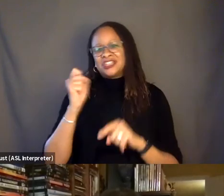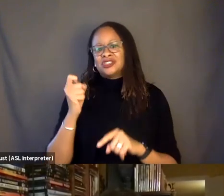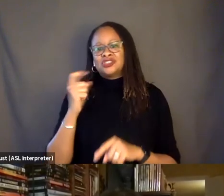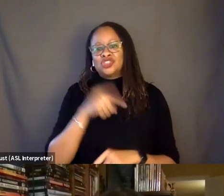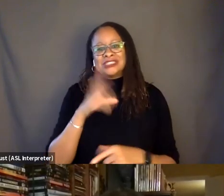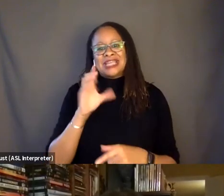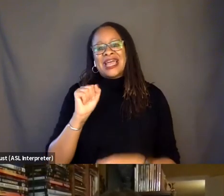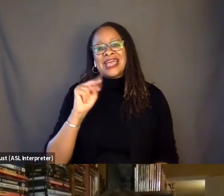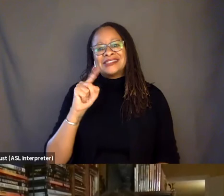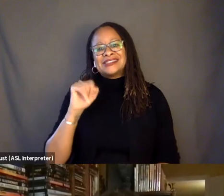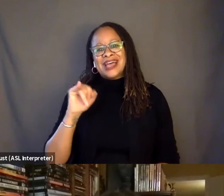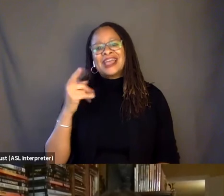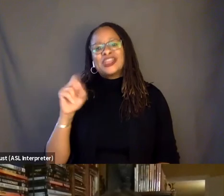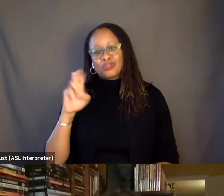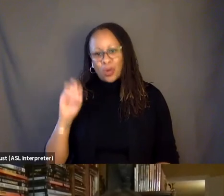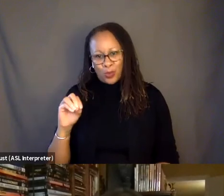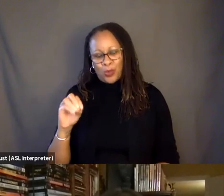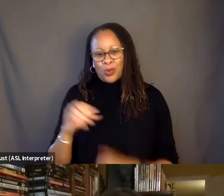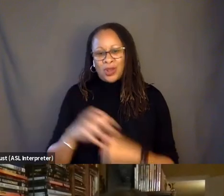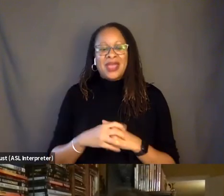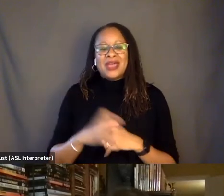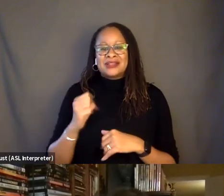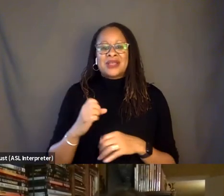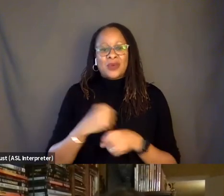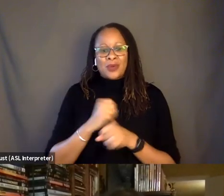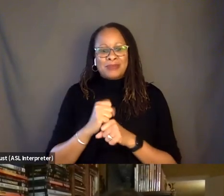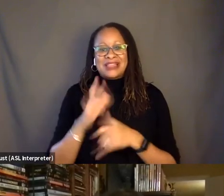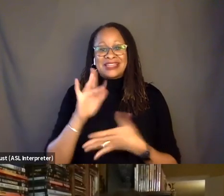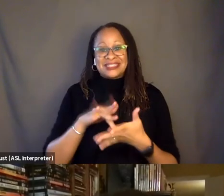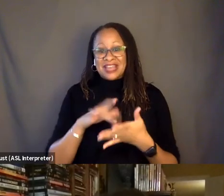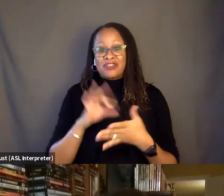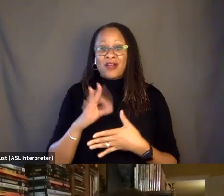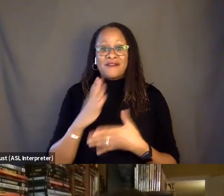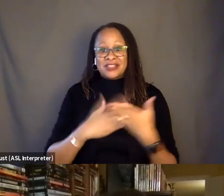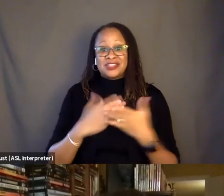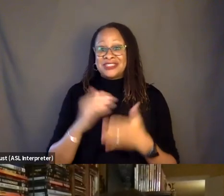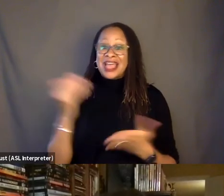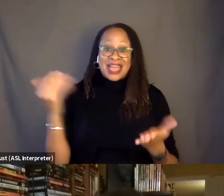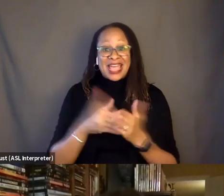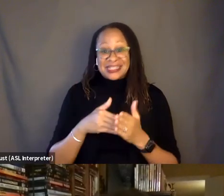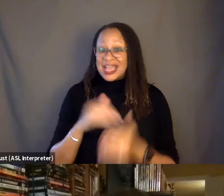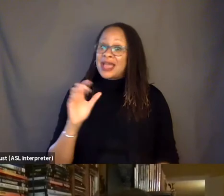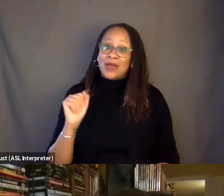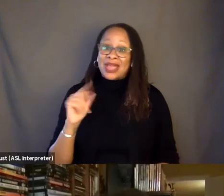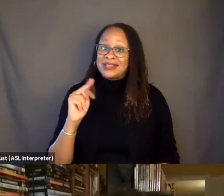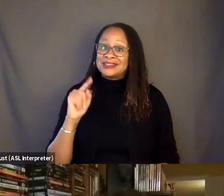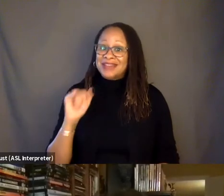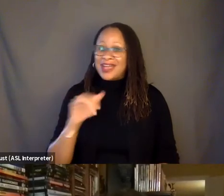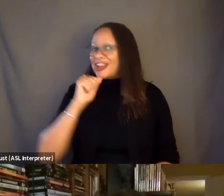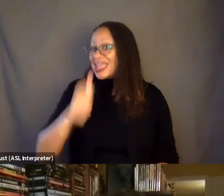So it's so interesting to make the center of the series an antihero, right? It's an interesting story to tell.